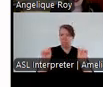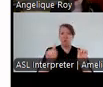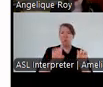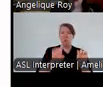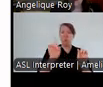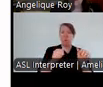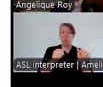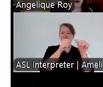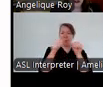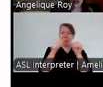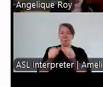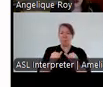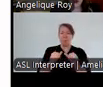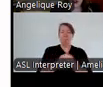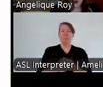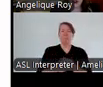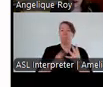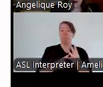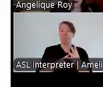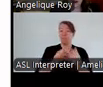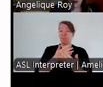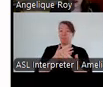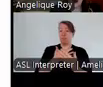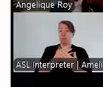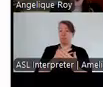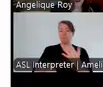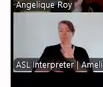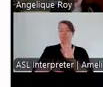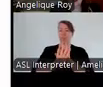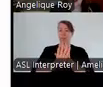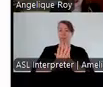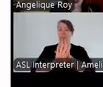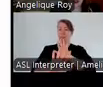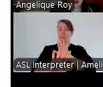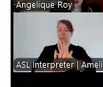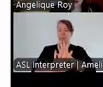and colour, choosing high contrast colours. Walls of text are not engaging